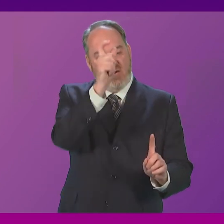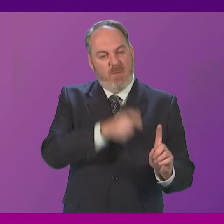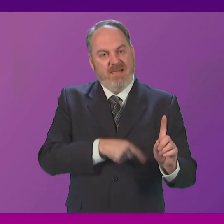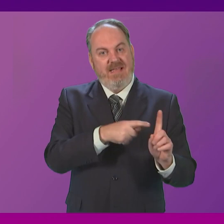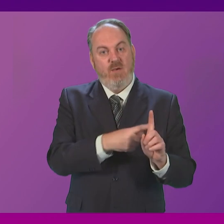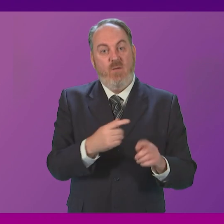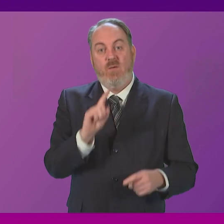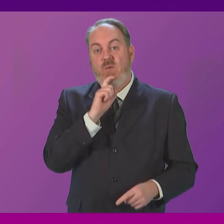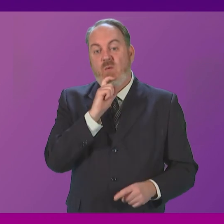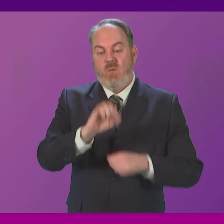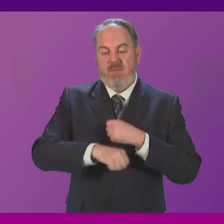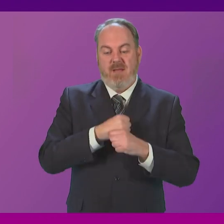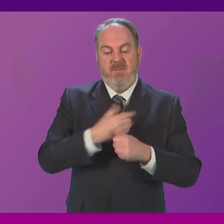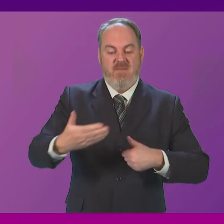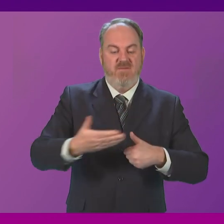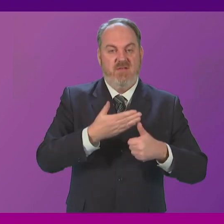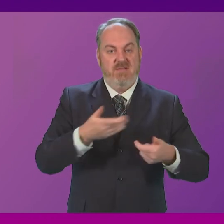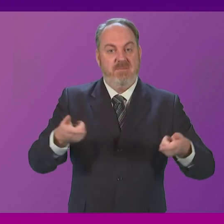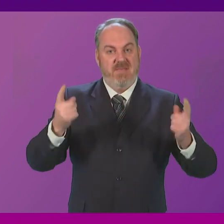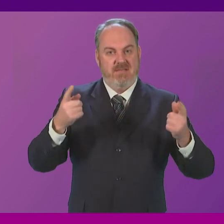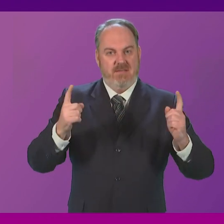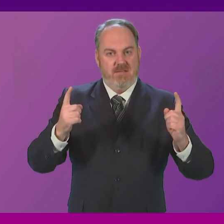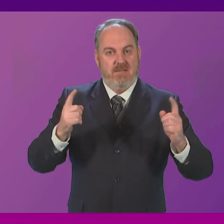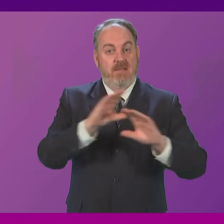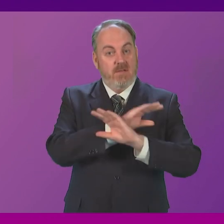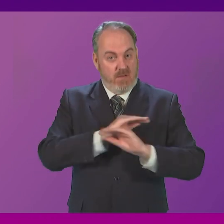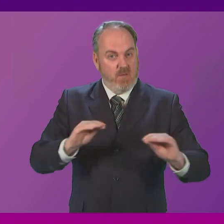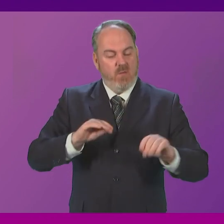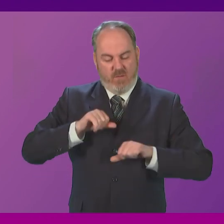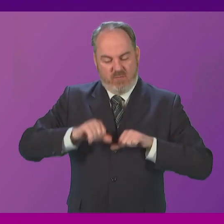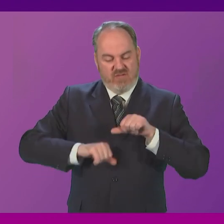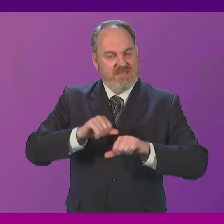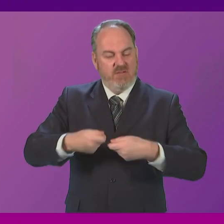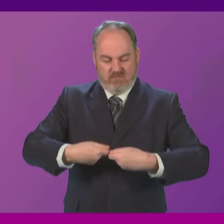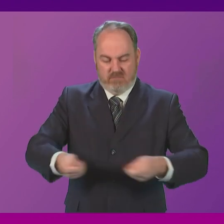A note explaining the procedures that are to be followed this afternoon has been made available to members.